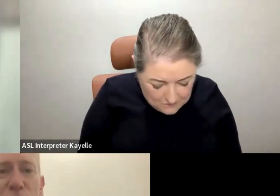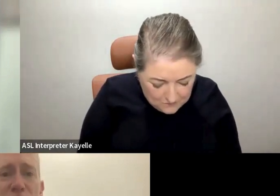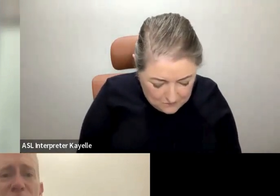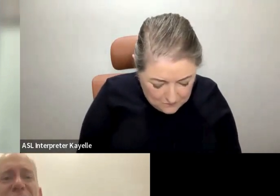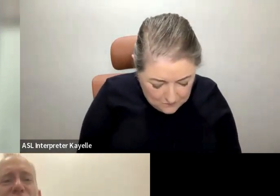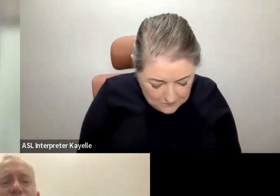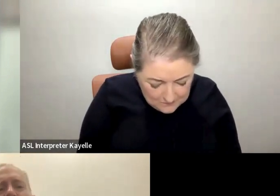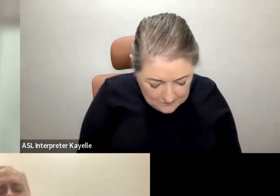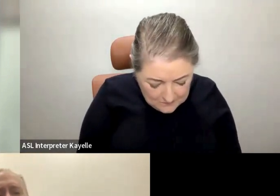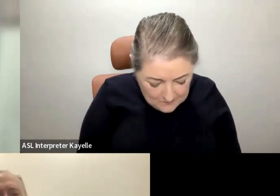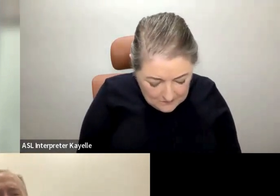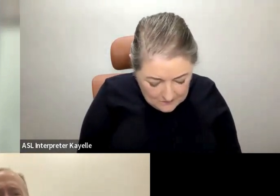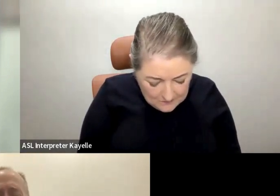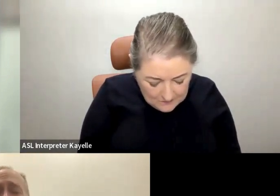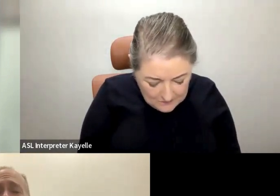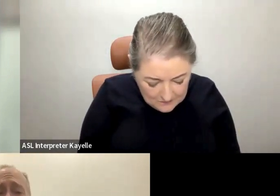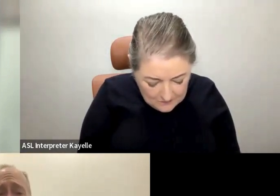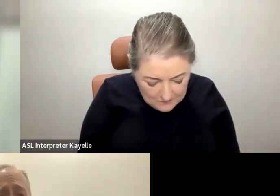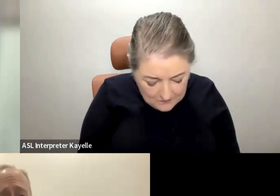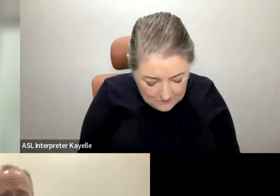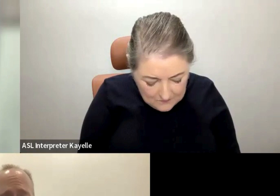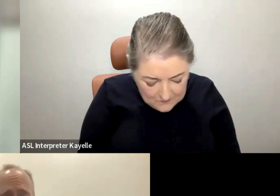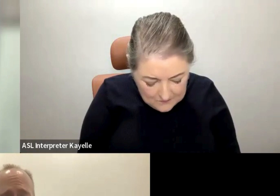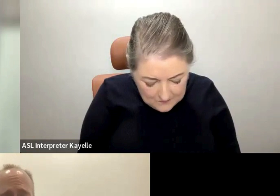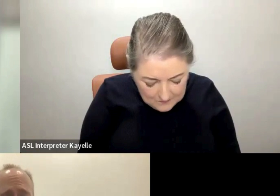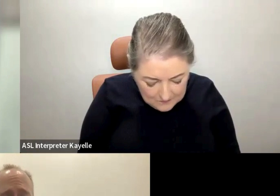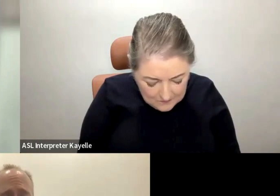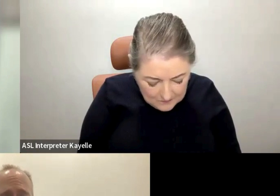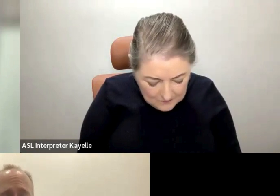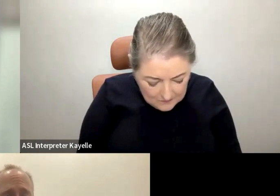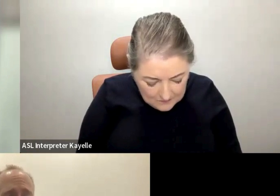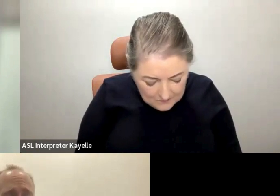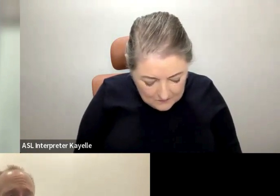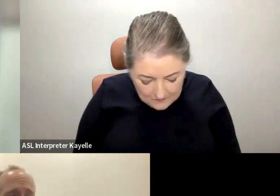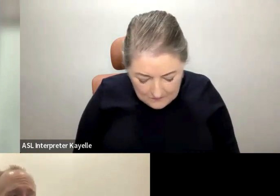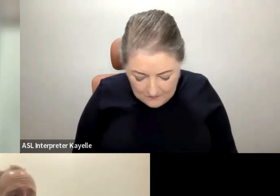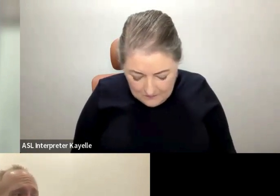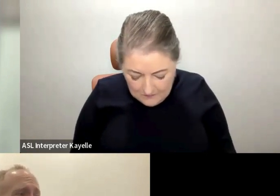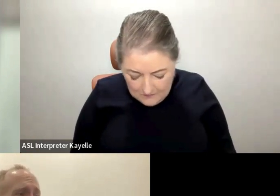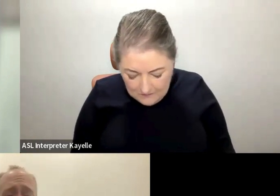each one I also wanted to share for these I do have audio